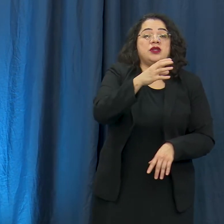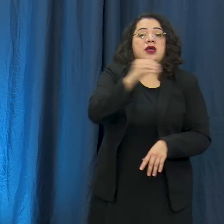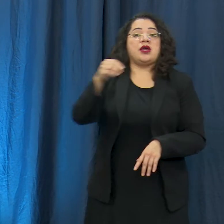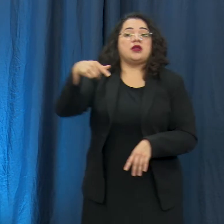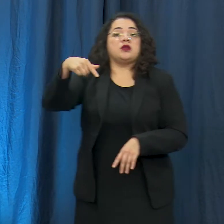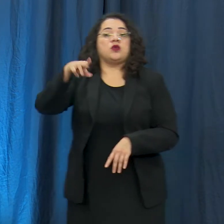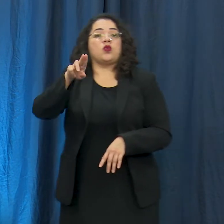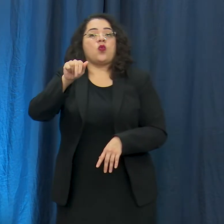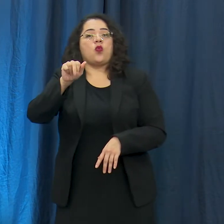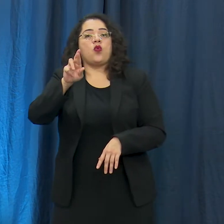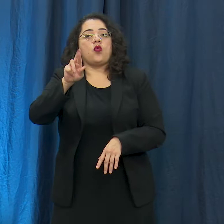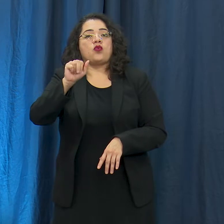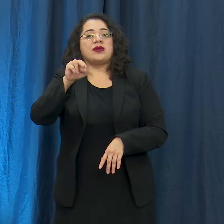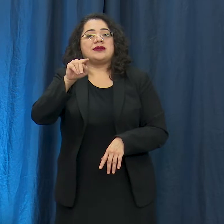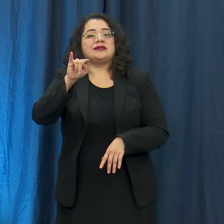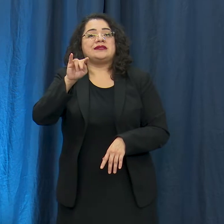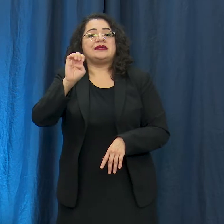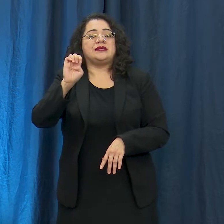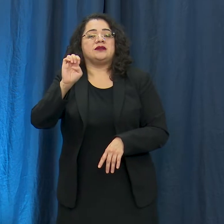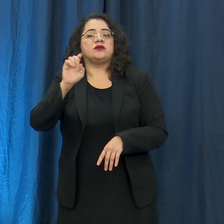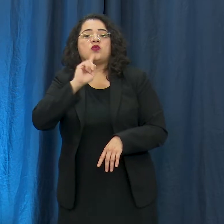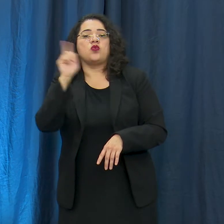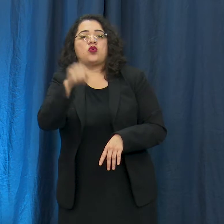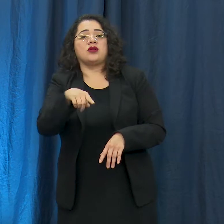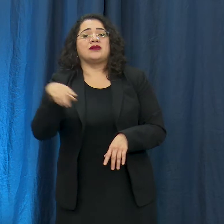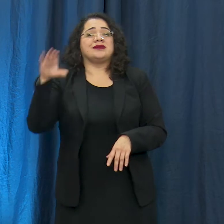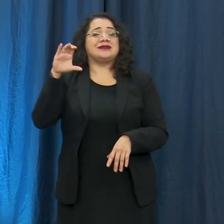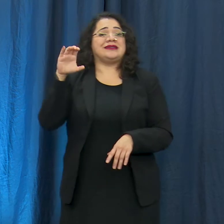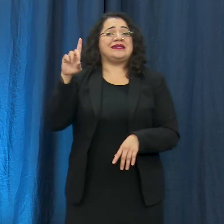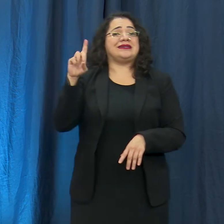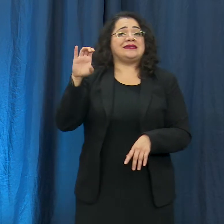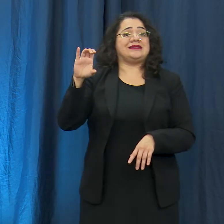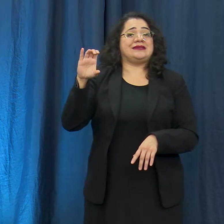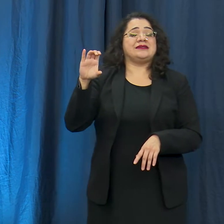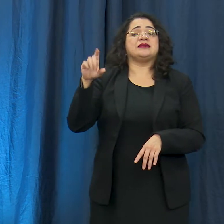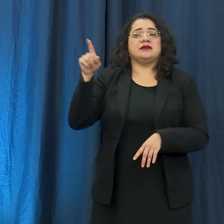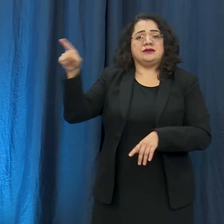updated its guidance on COVID-19 positive or presumed positive